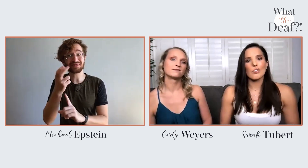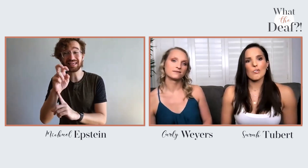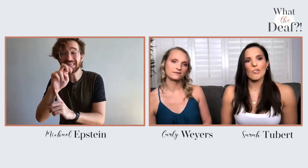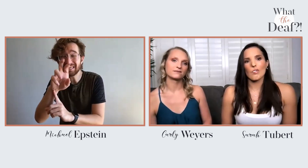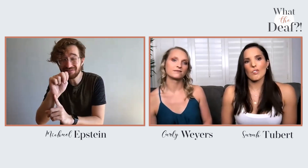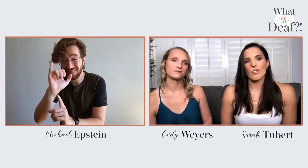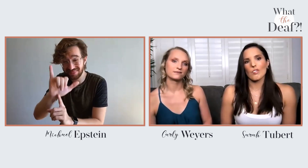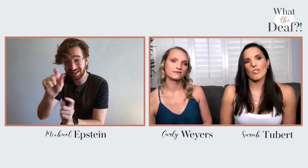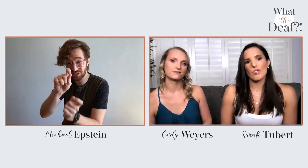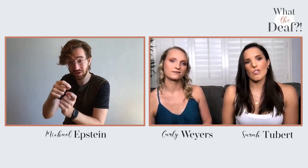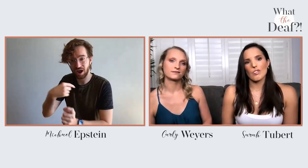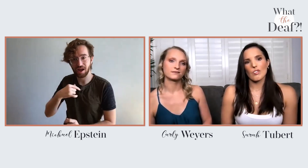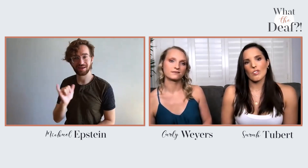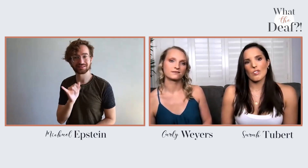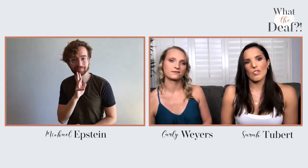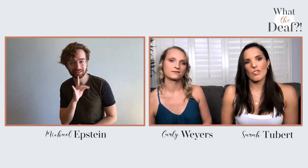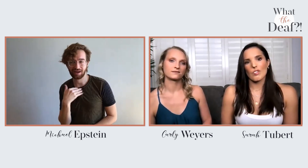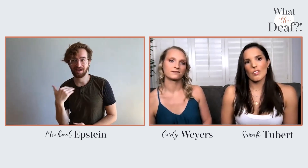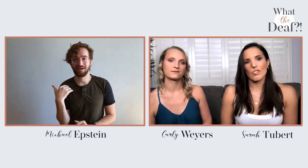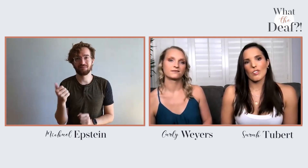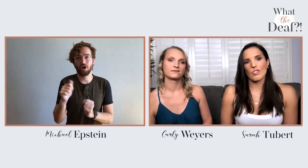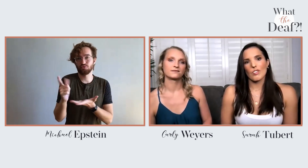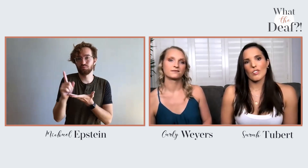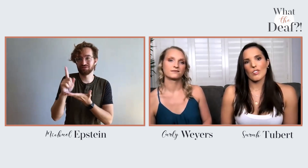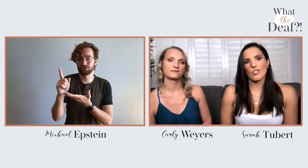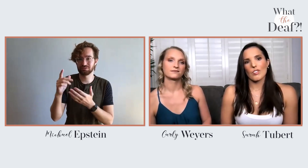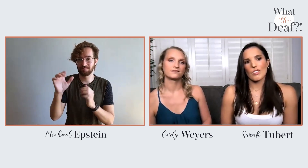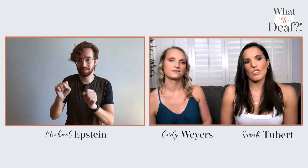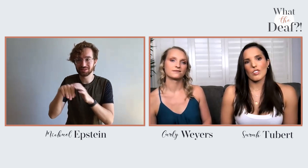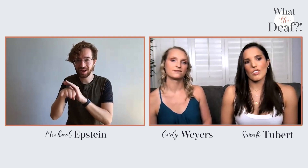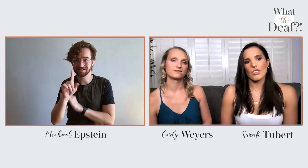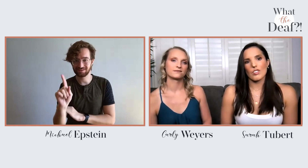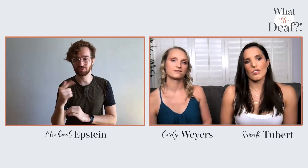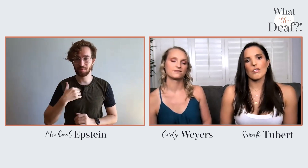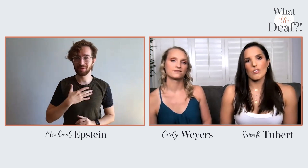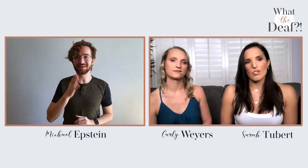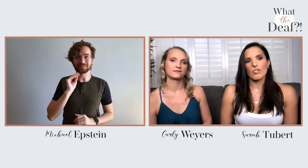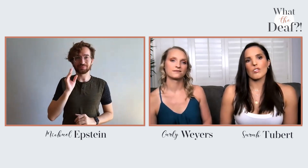And again, I have the ability to speak. And so that is a privilege of mine that I have to recognize